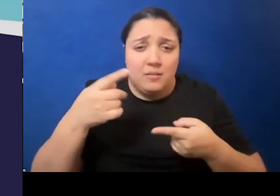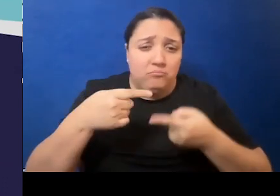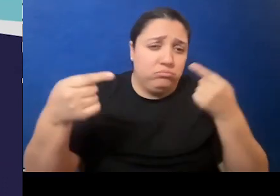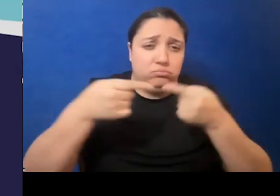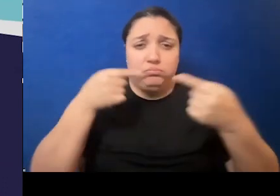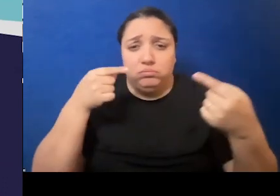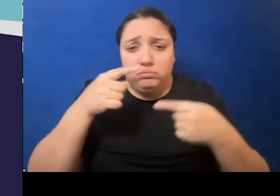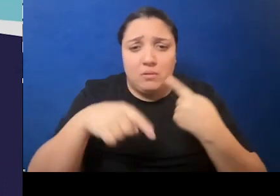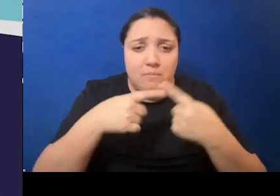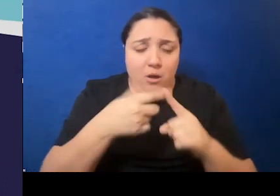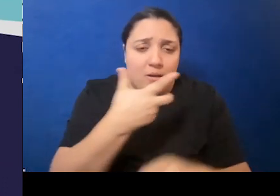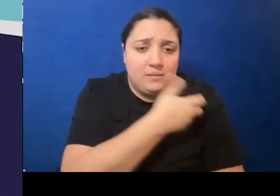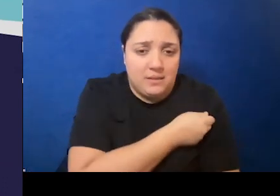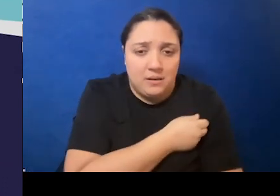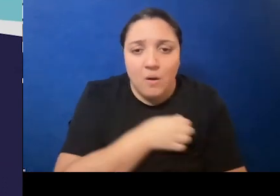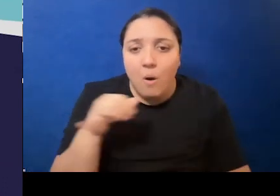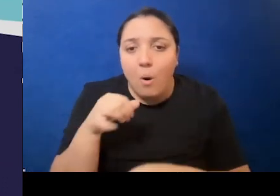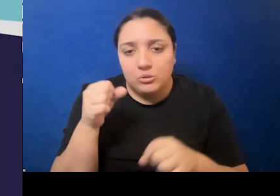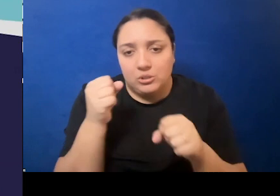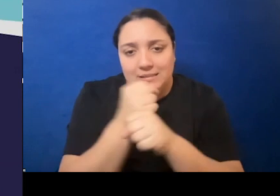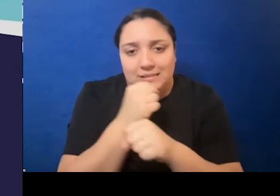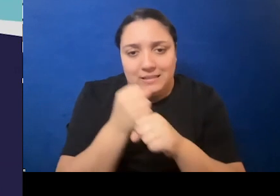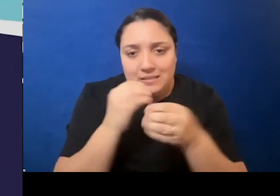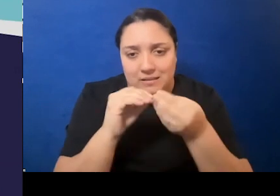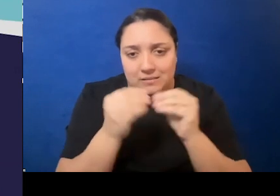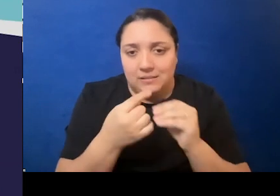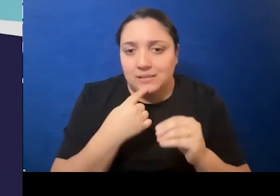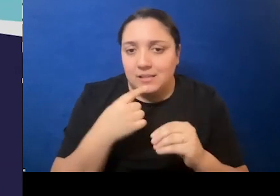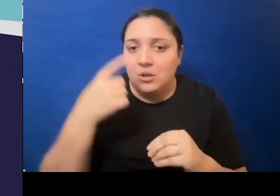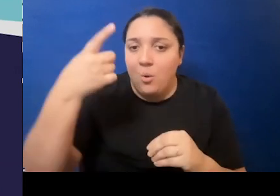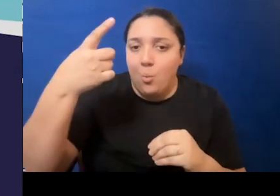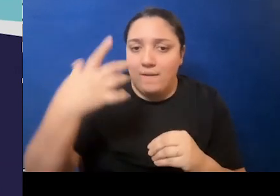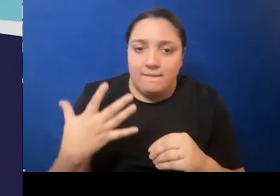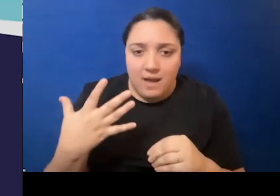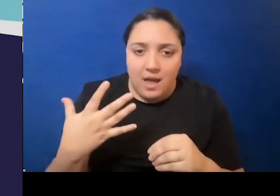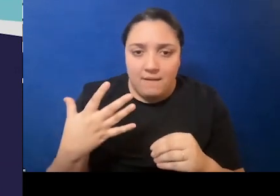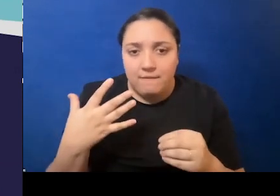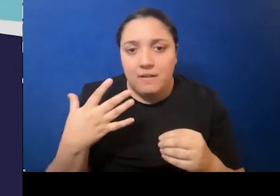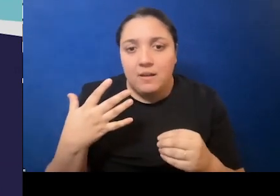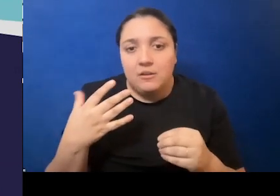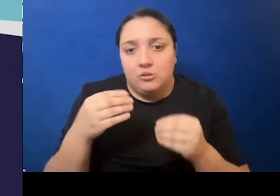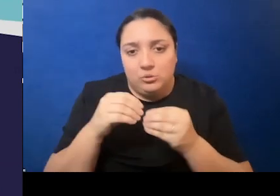JUST THE STATISTICS ARE ALARMING, ONE IN FIVE STUDENTS BEFORE COVID HAVE EXPERIENCED